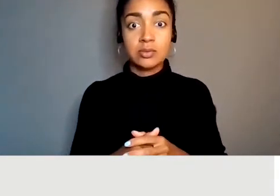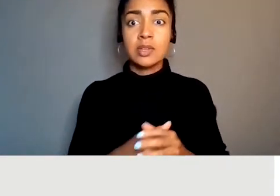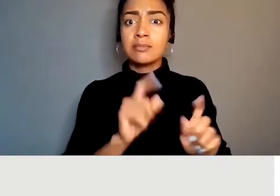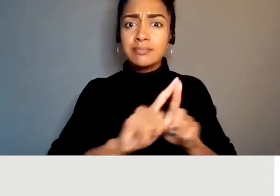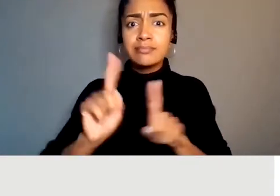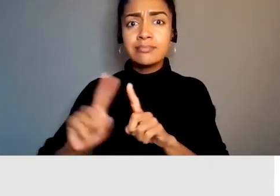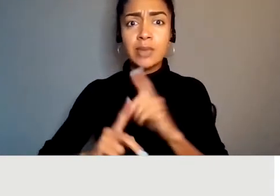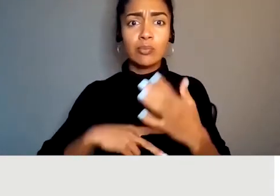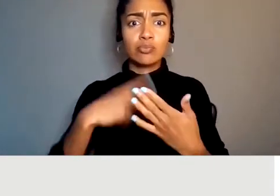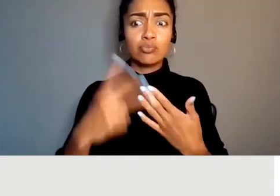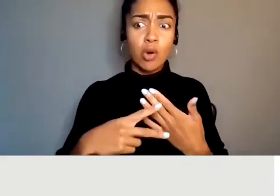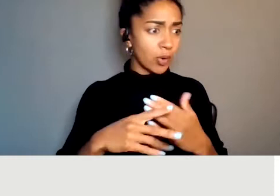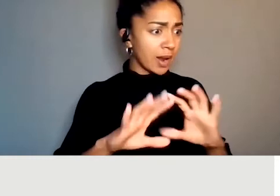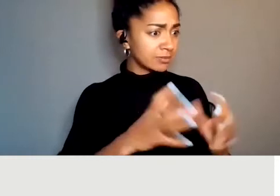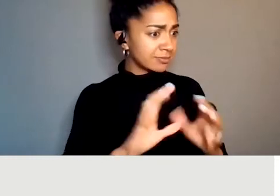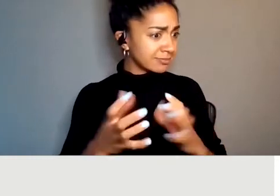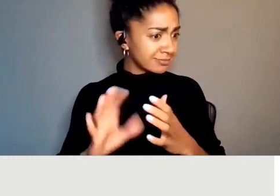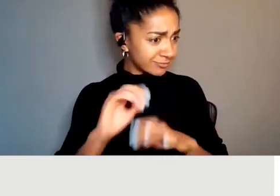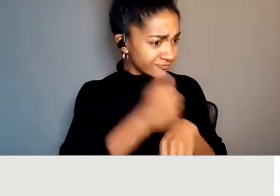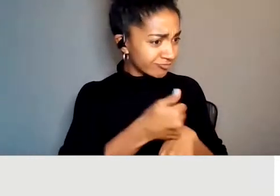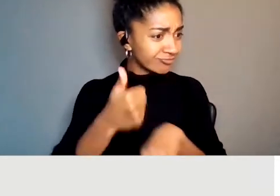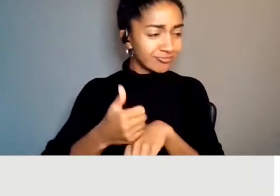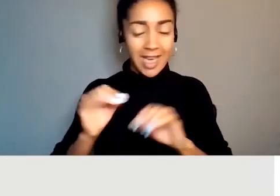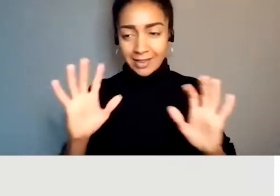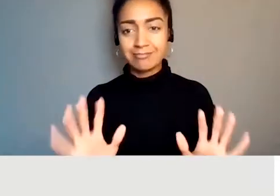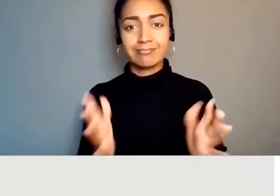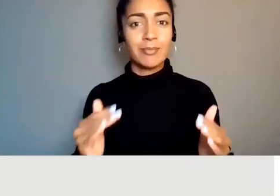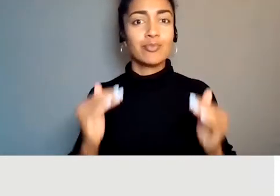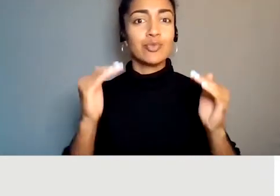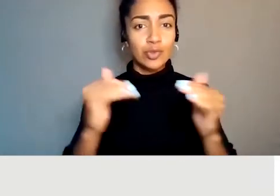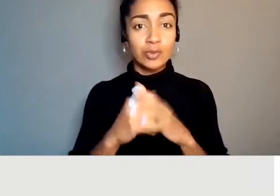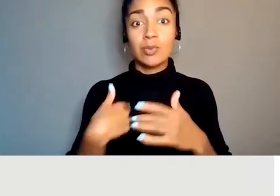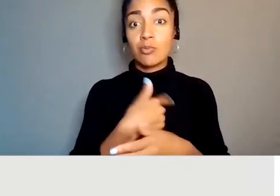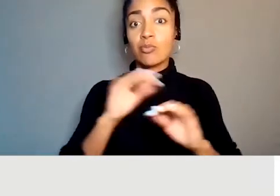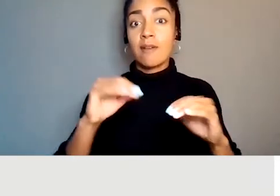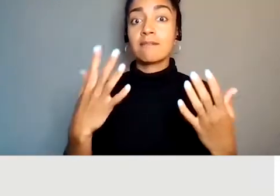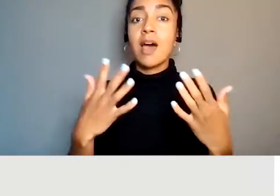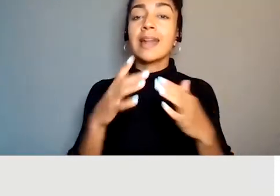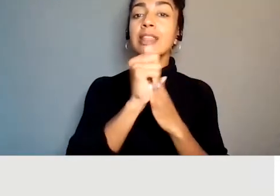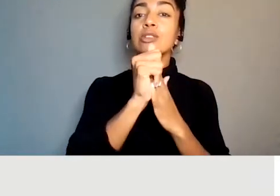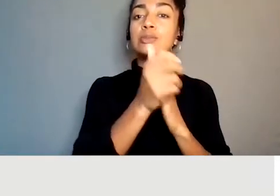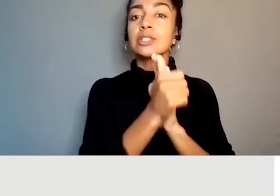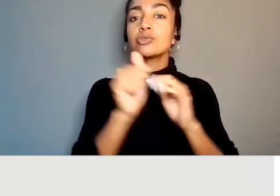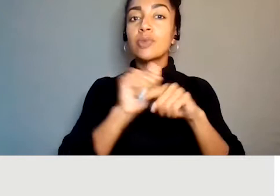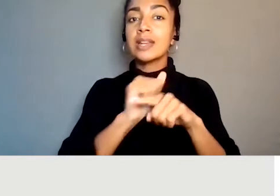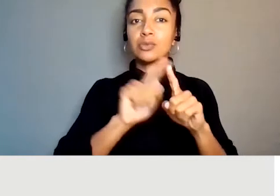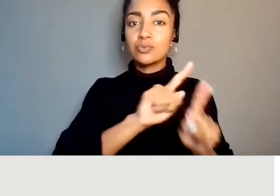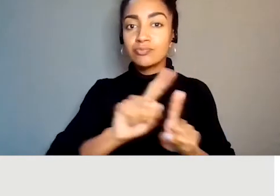AY provided leadership skills training to young females, many of whom vied for leadership positions in their communities.